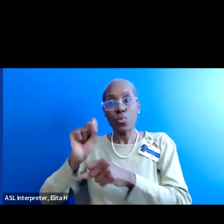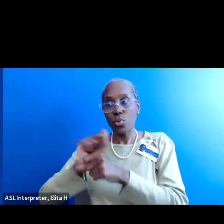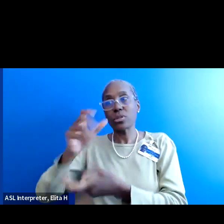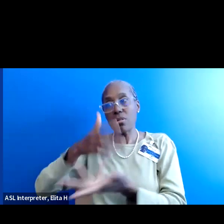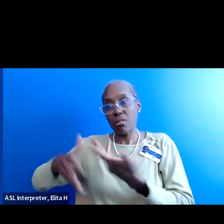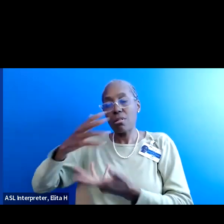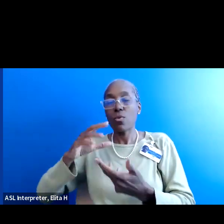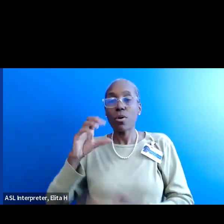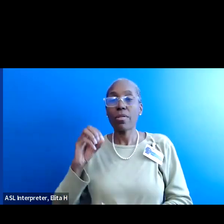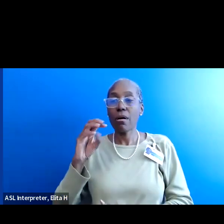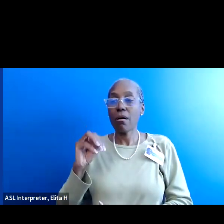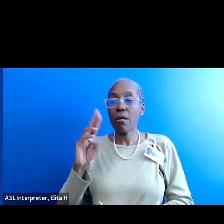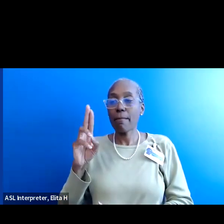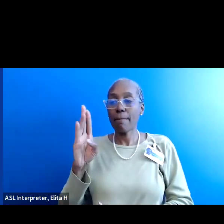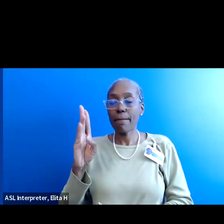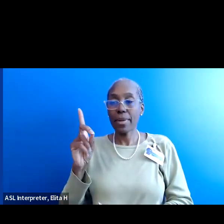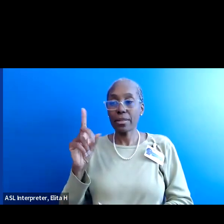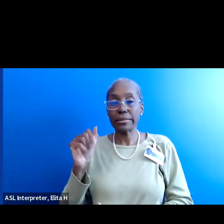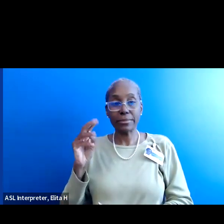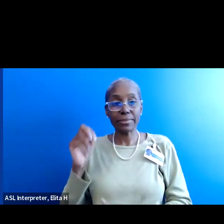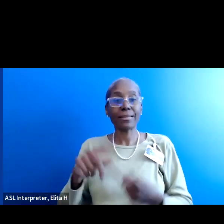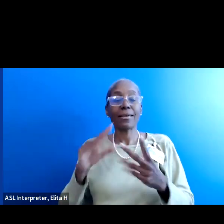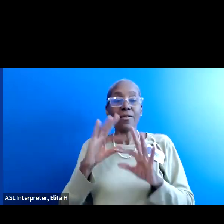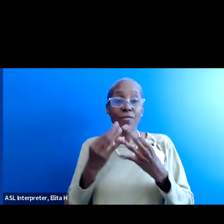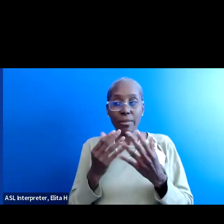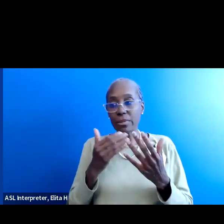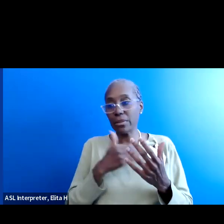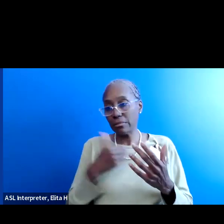ombudsman as well as family members and residents to facilitate communication.